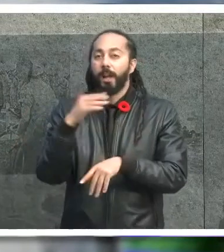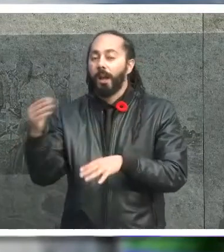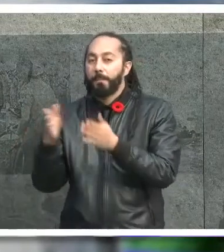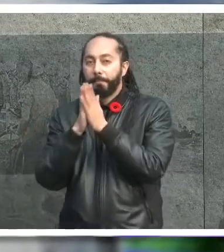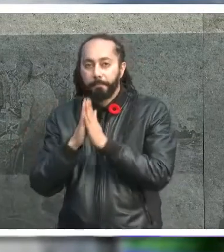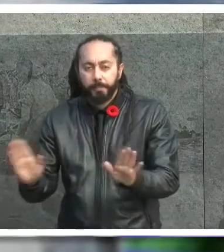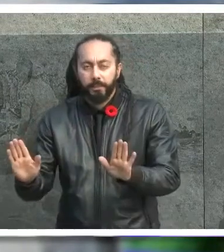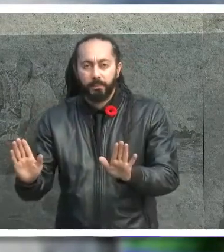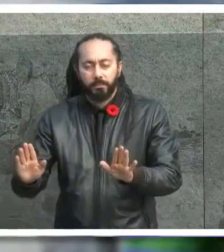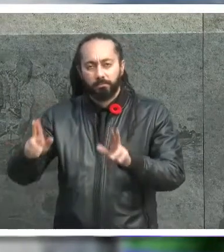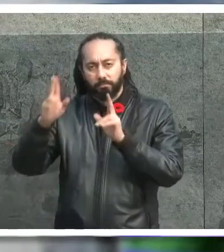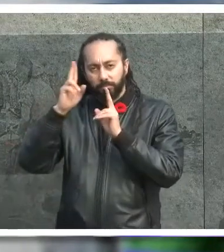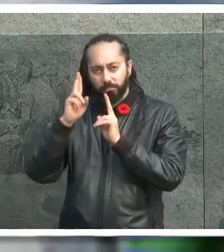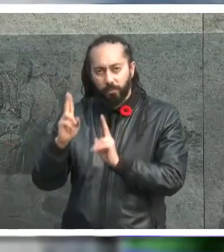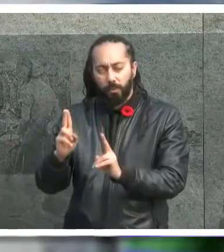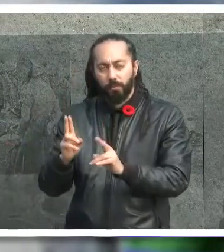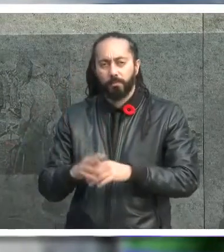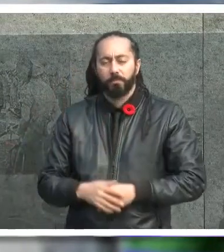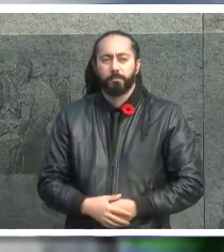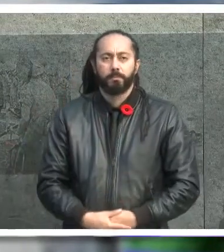Speak (Speaks French)